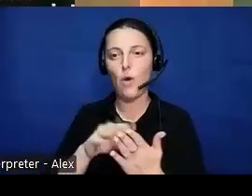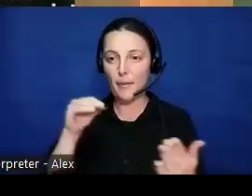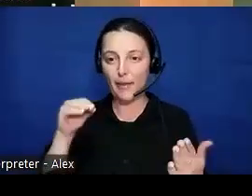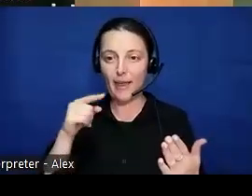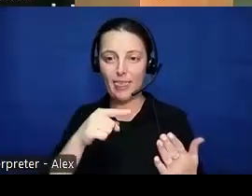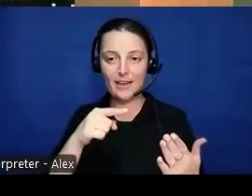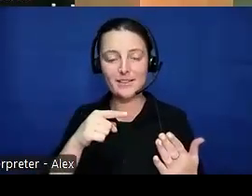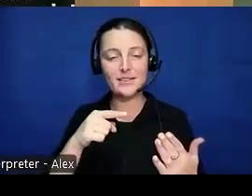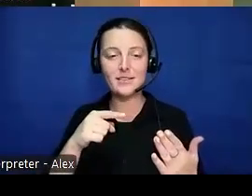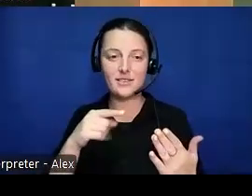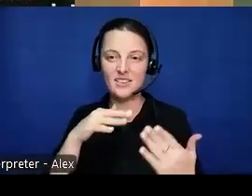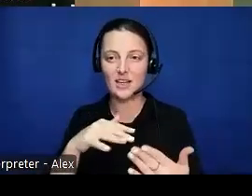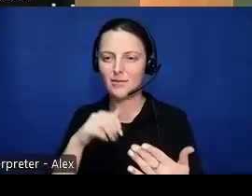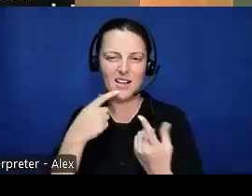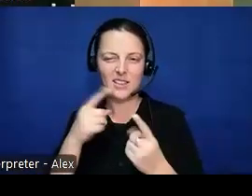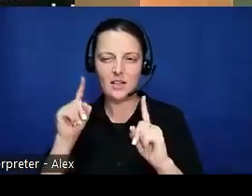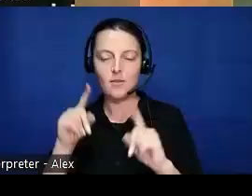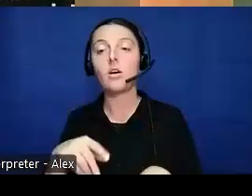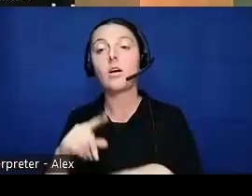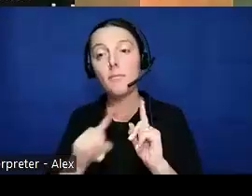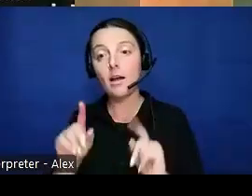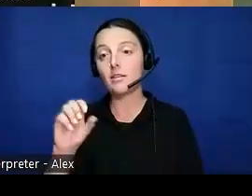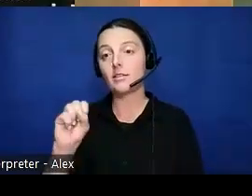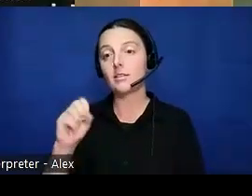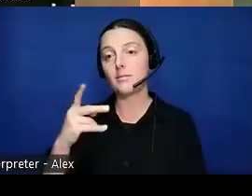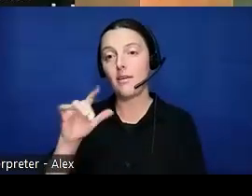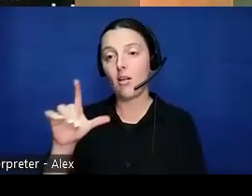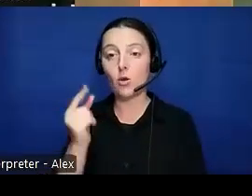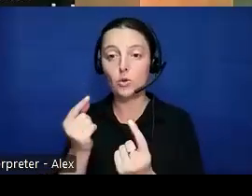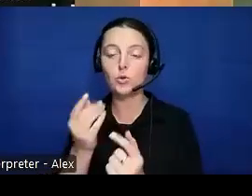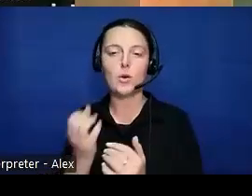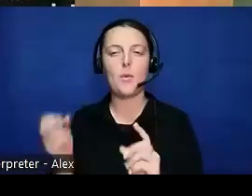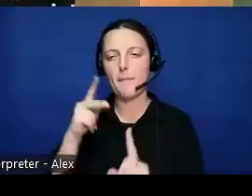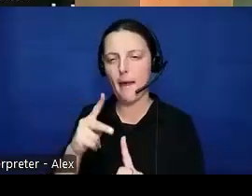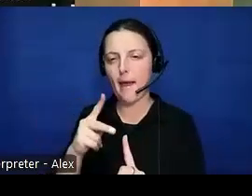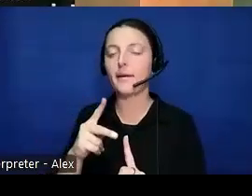Spiegel went back and did the same study. What's really quite interesting about this is overall